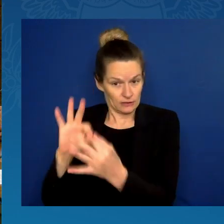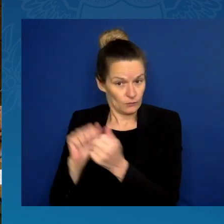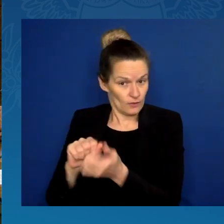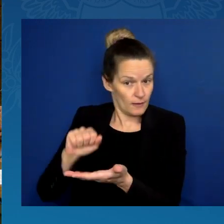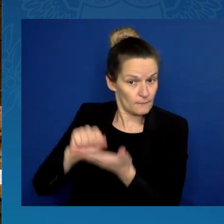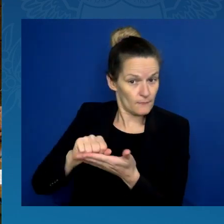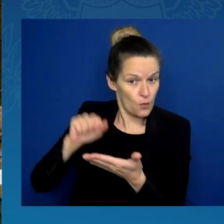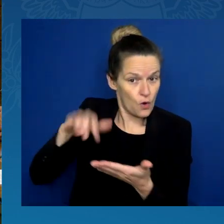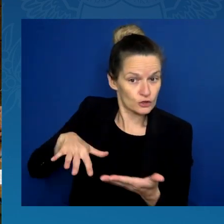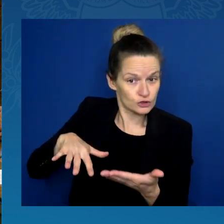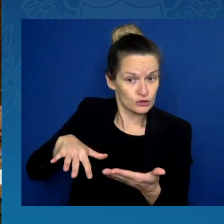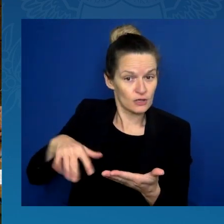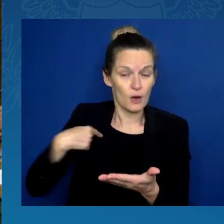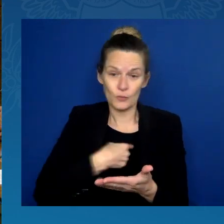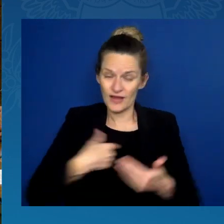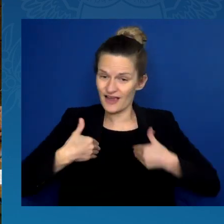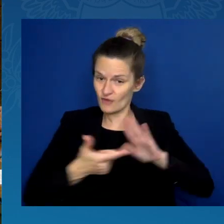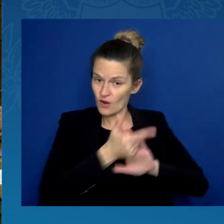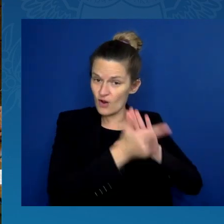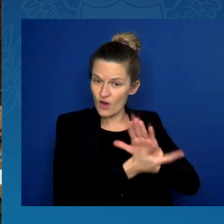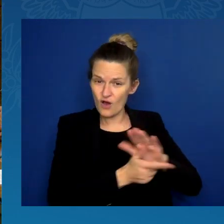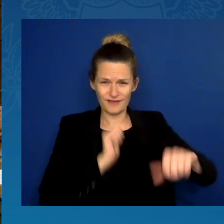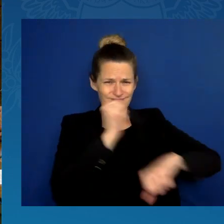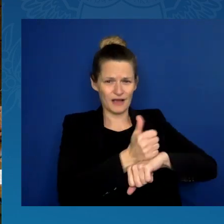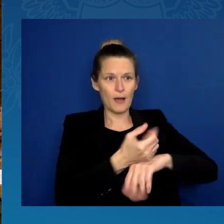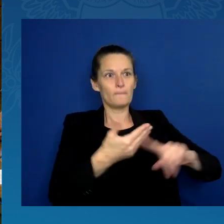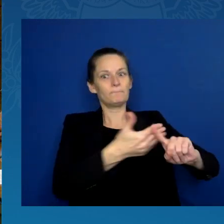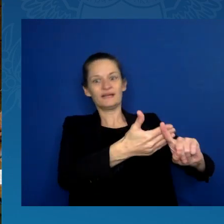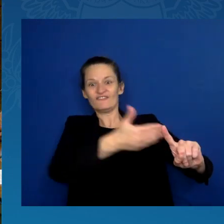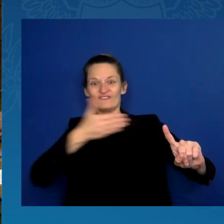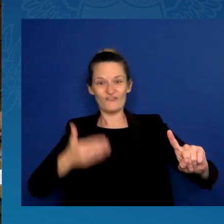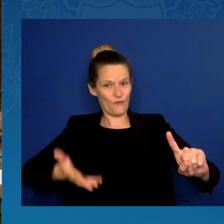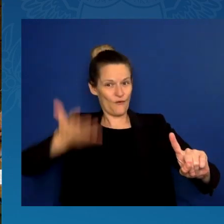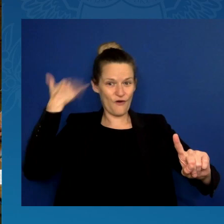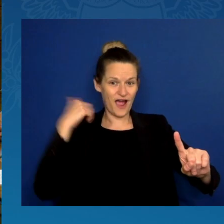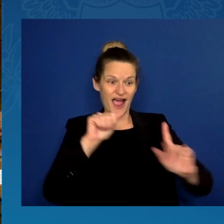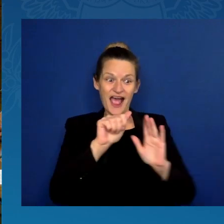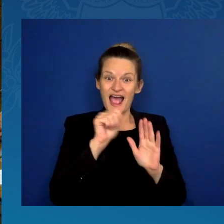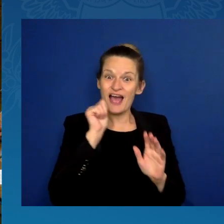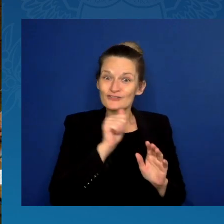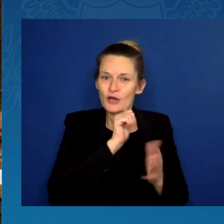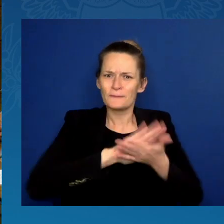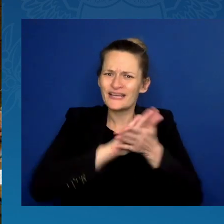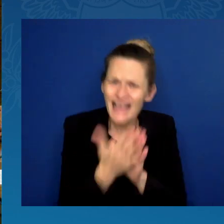since before Arizona even became a state. It's an archaic law from the 1900 -- 19th centuries,